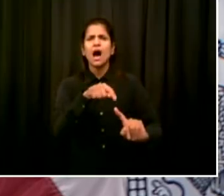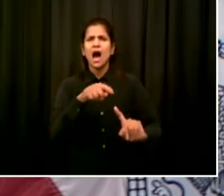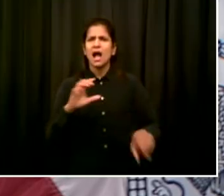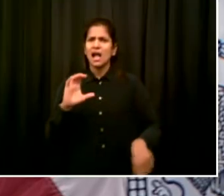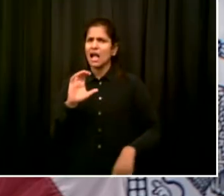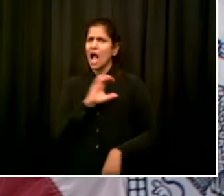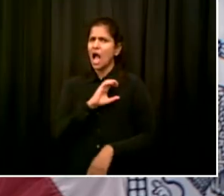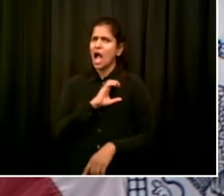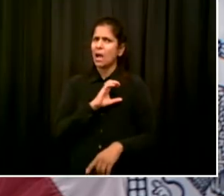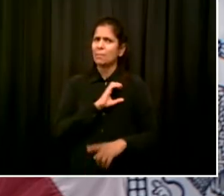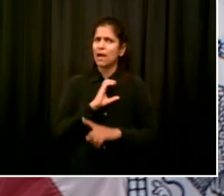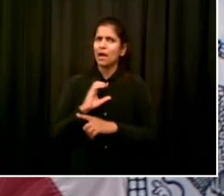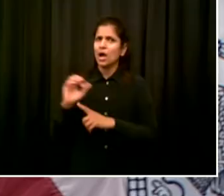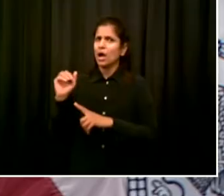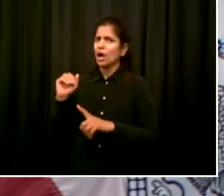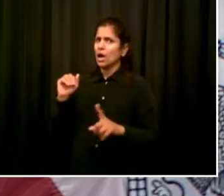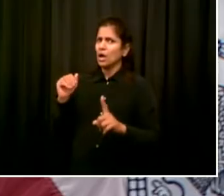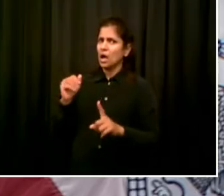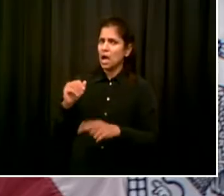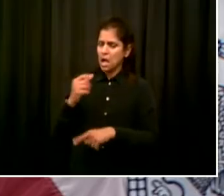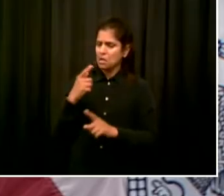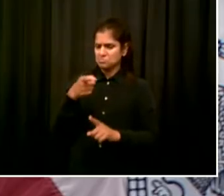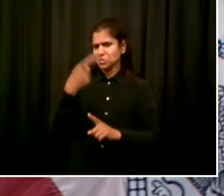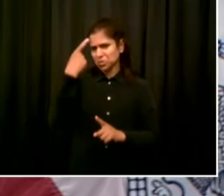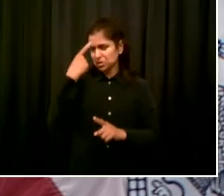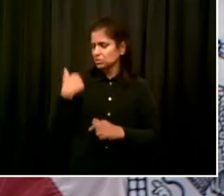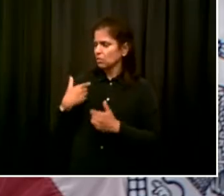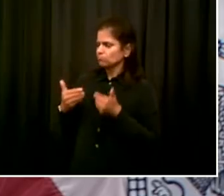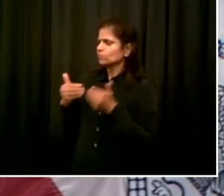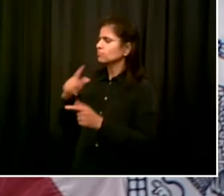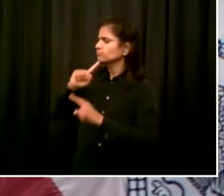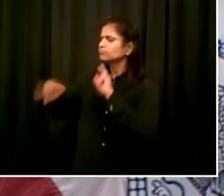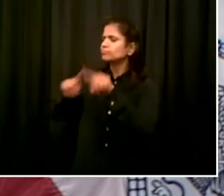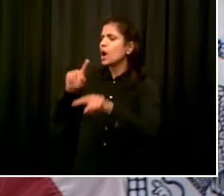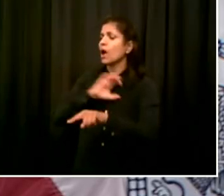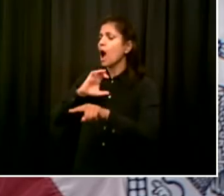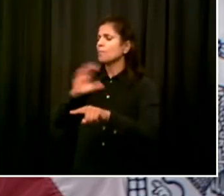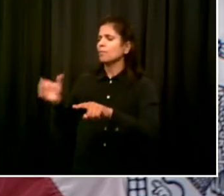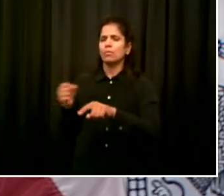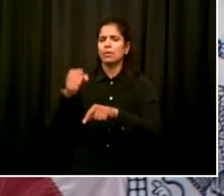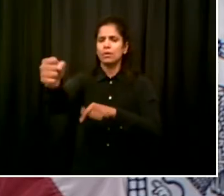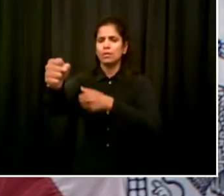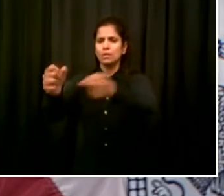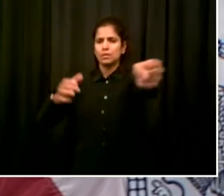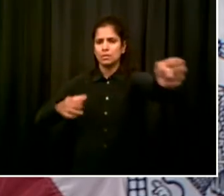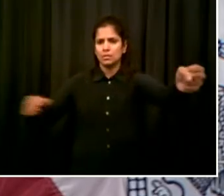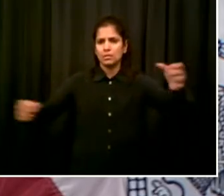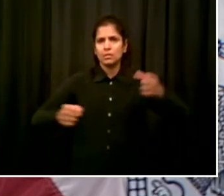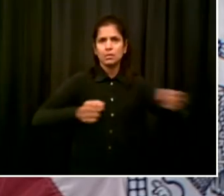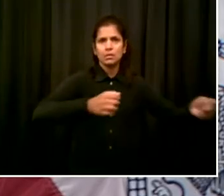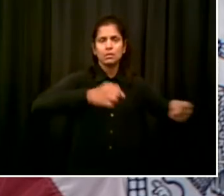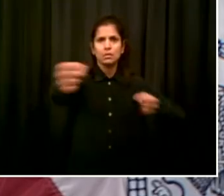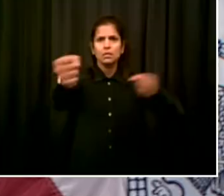STRATEGY . HOW MANY OFFICERS WILL BE SHIFTED TO THESE HIGH CRIMAE RSEA, AWHT XEACTLY LWIL THEY BE DOING? THEIR PRESENCE WILL BE DETERRING CRIME?